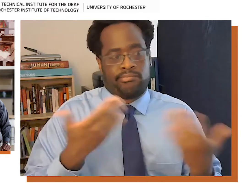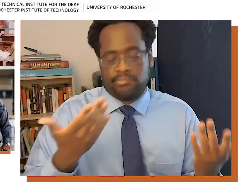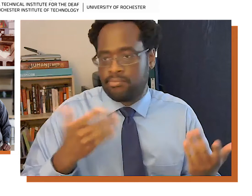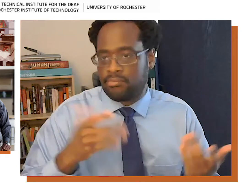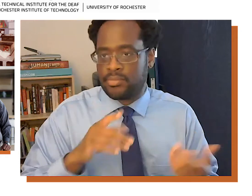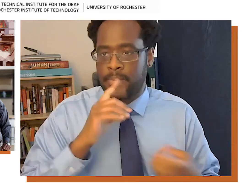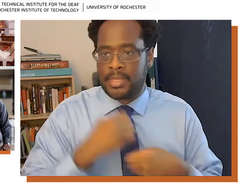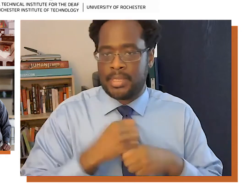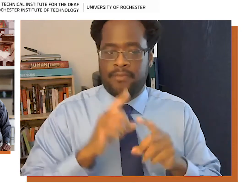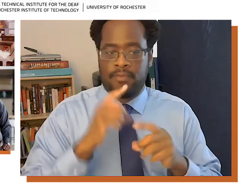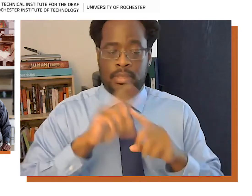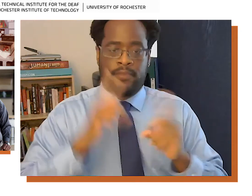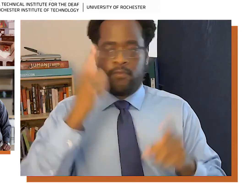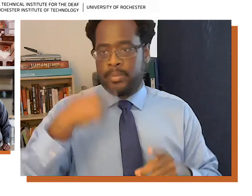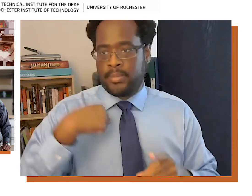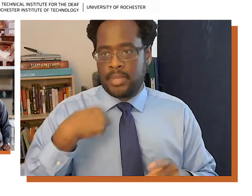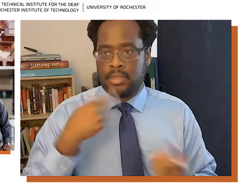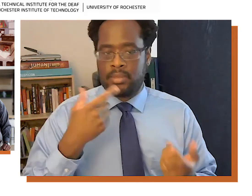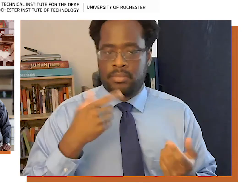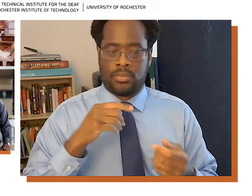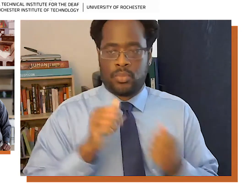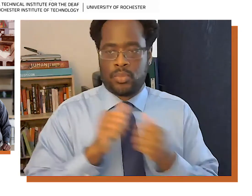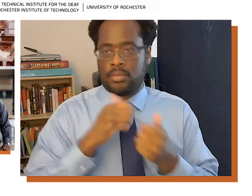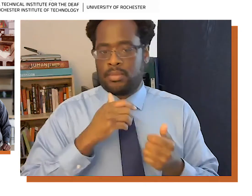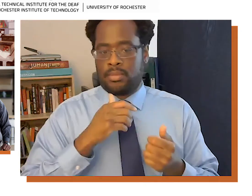for a good amount of time now